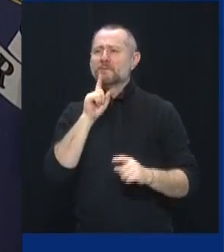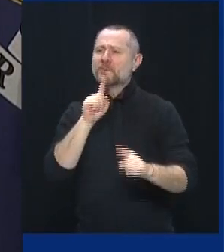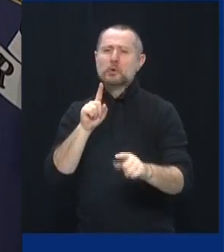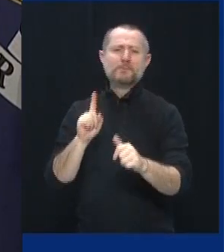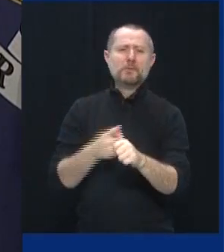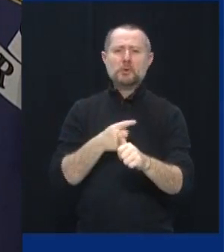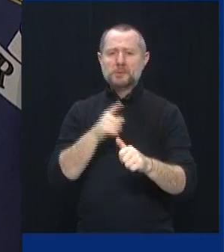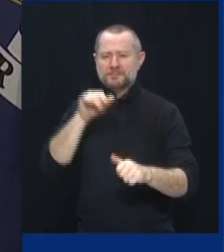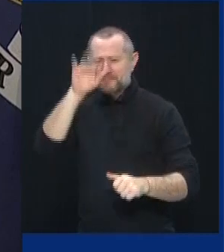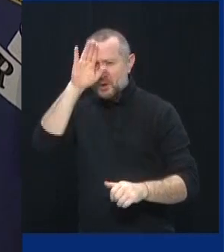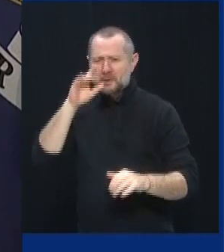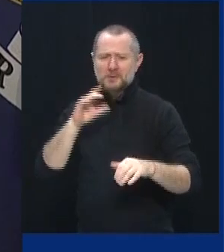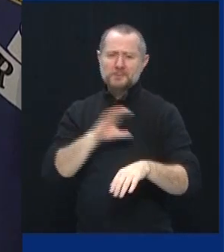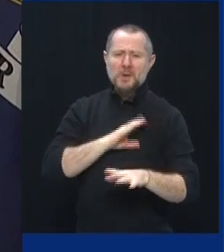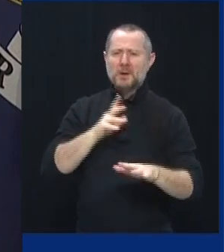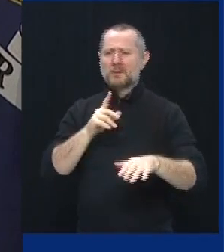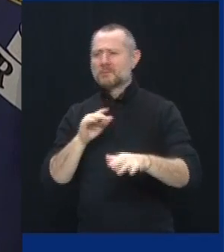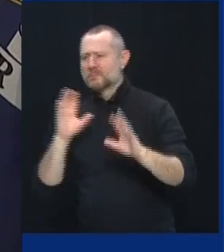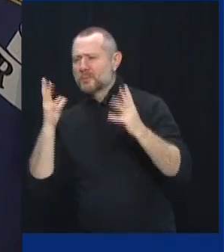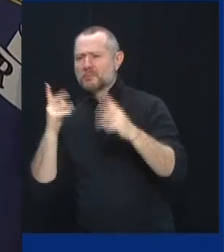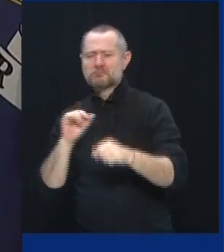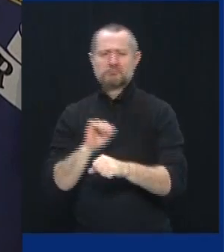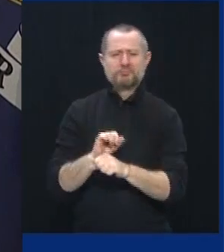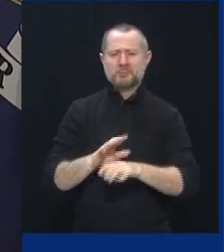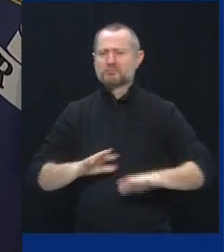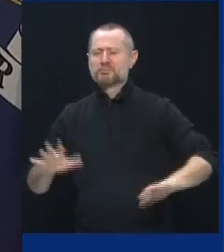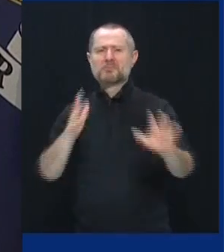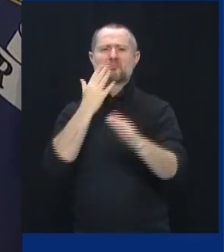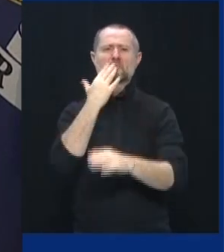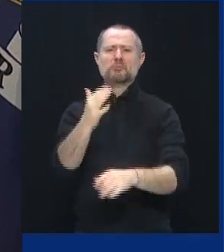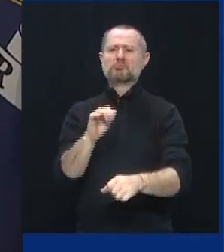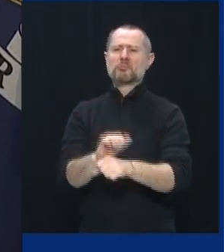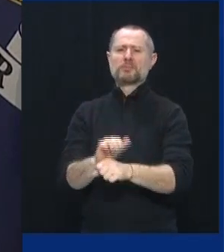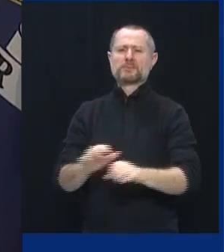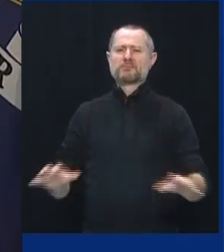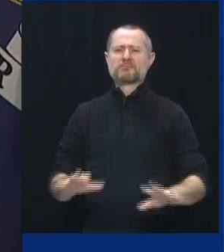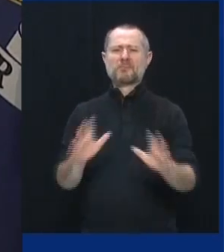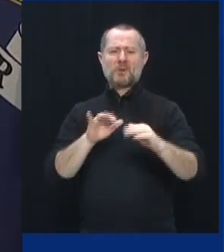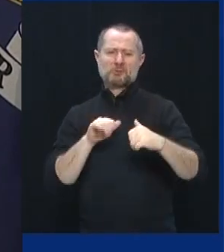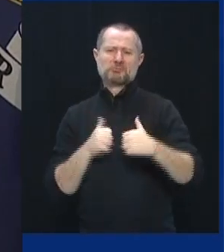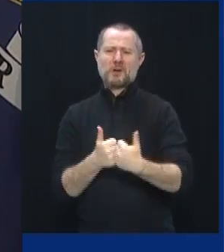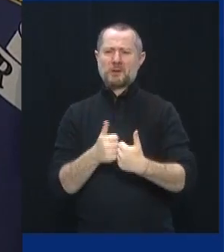I WANT TO THANK ALL THE FIRST JOB YESTERDAY ALL ACROSS THE BOARD.